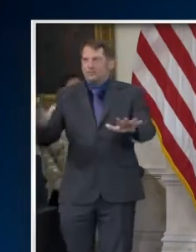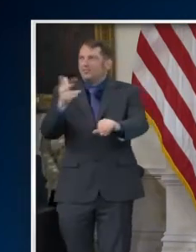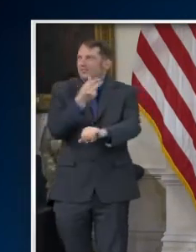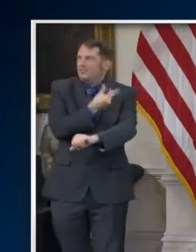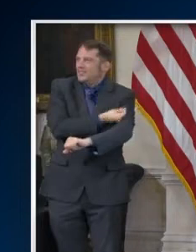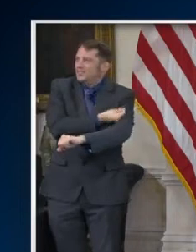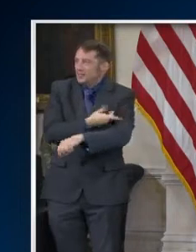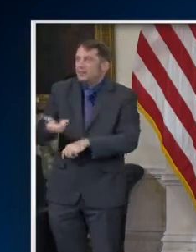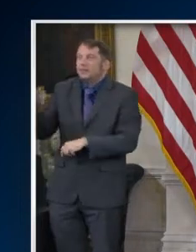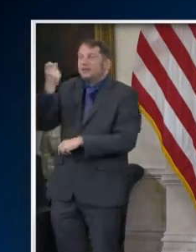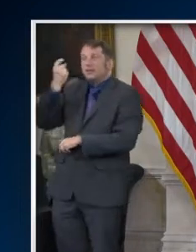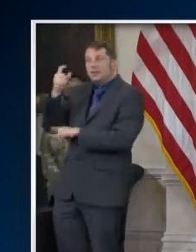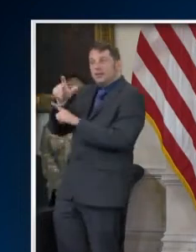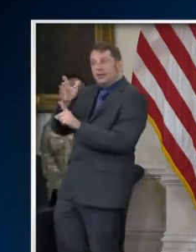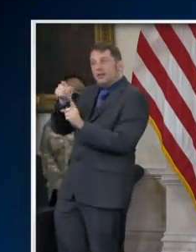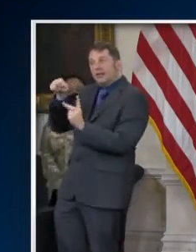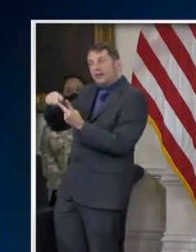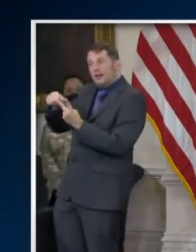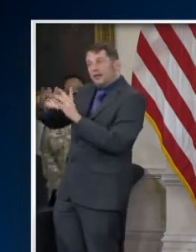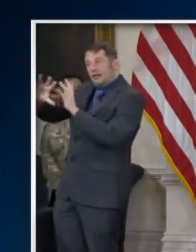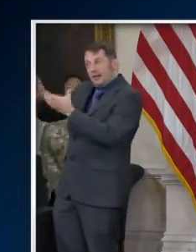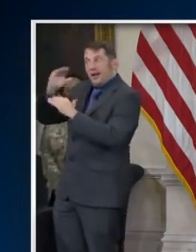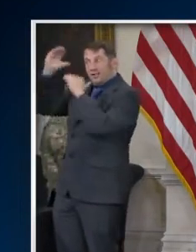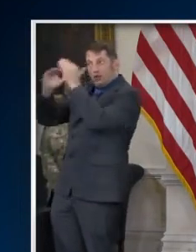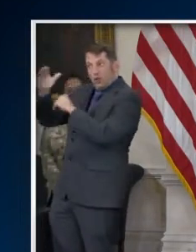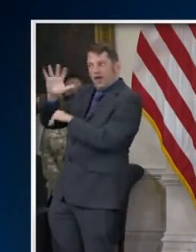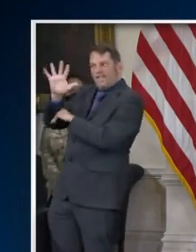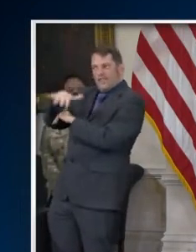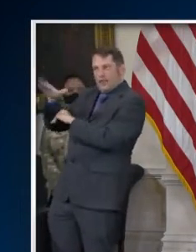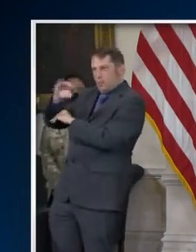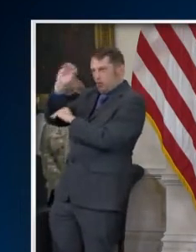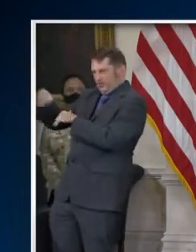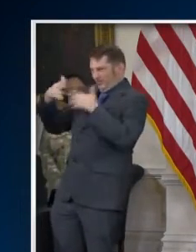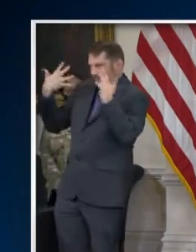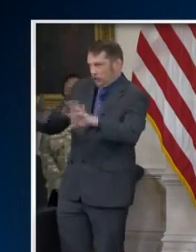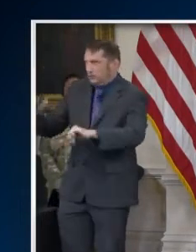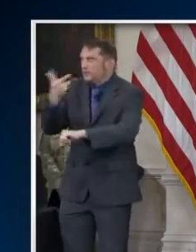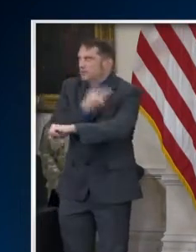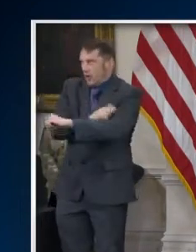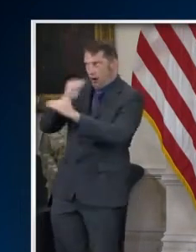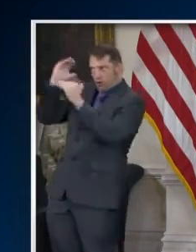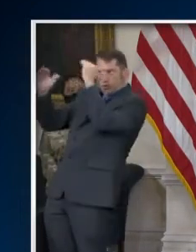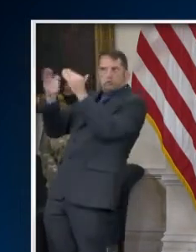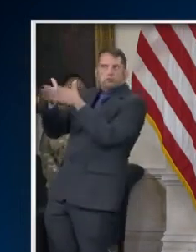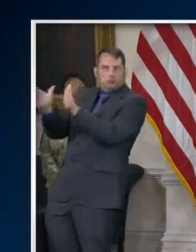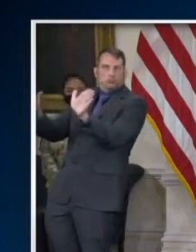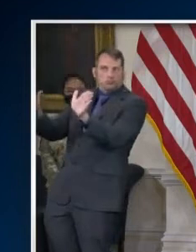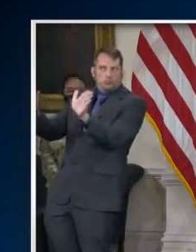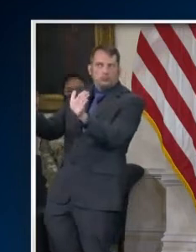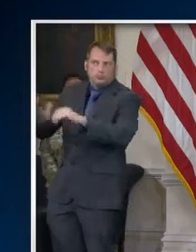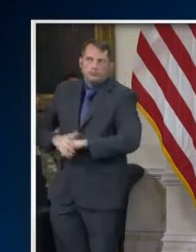OVER THE AGE OF 65 IN MORE THAN 55% OF ALL MARYLANDERS 18 YEARS AND OLDER.